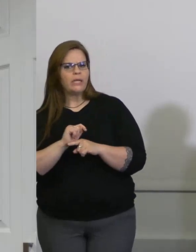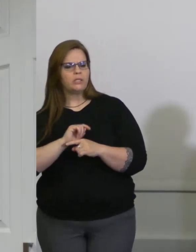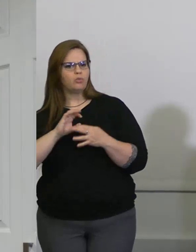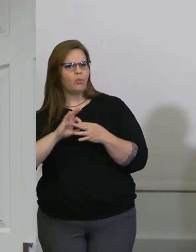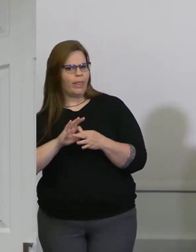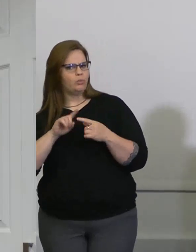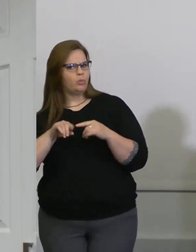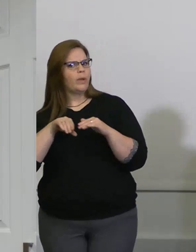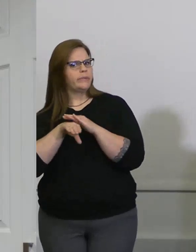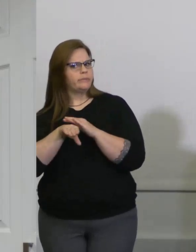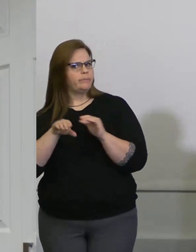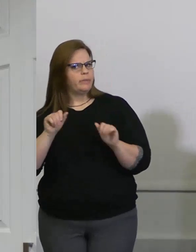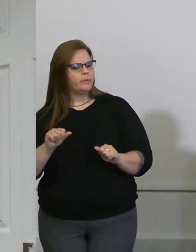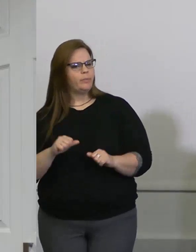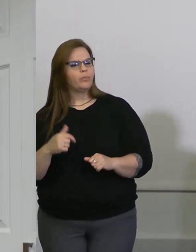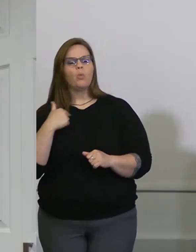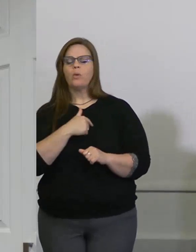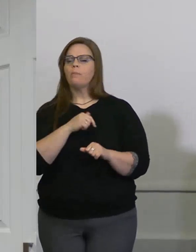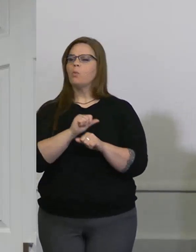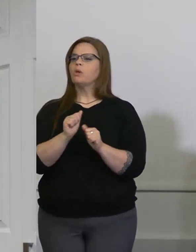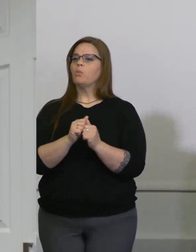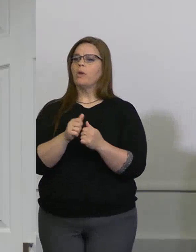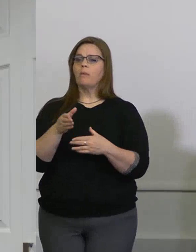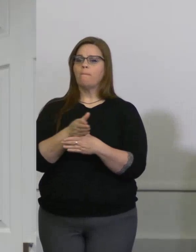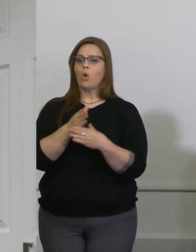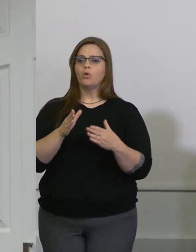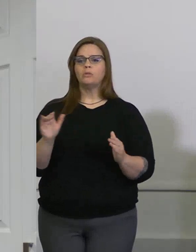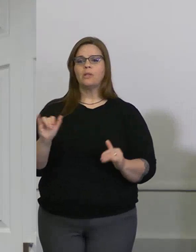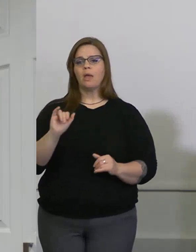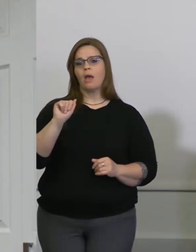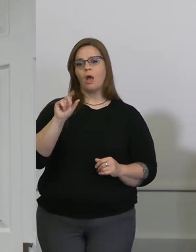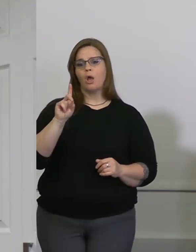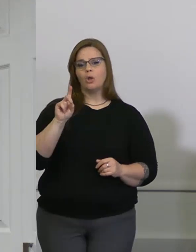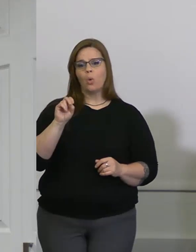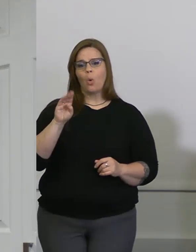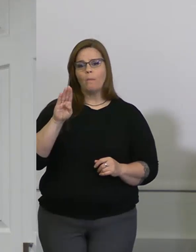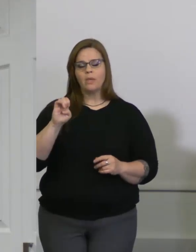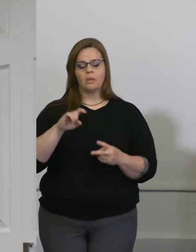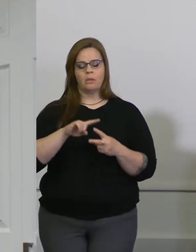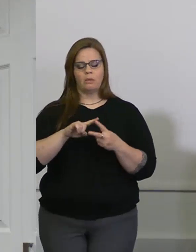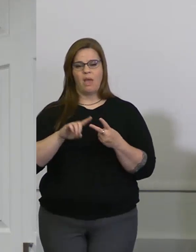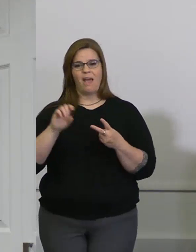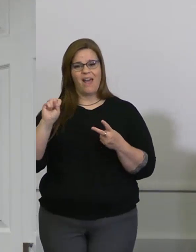We've been working with partners like Adobe, SAP, Microsoft, the